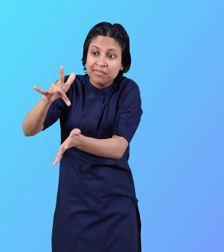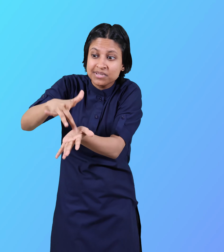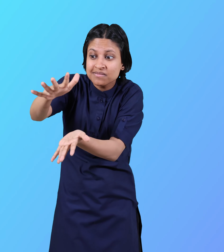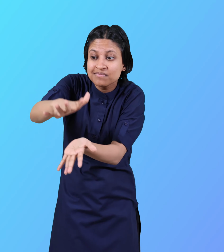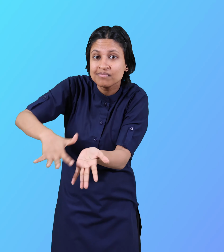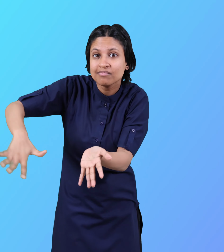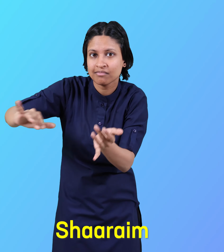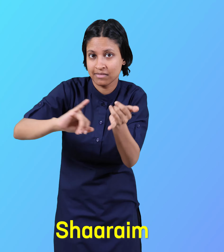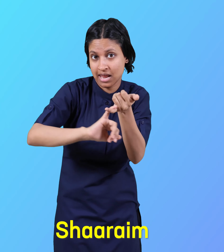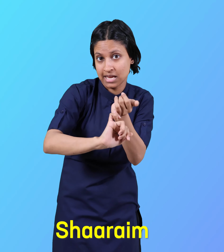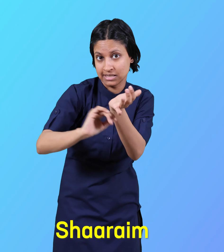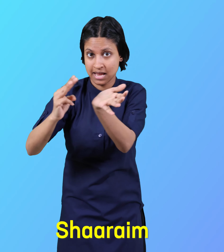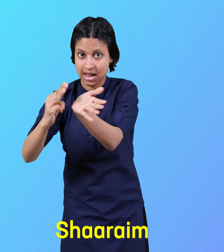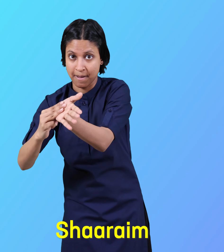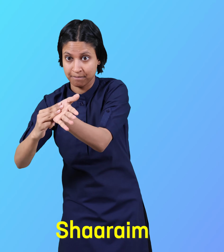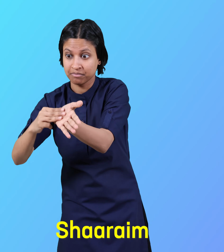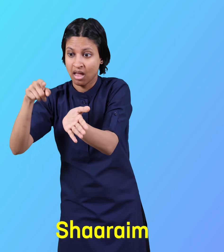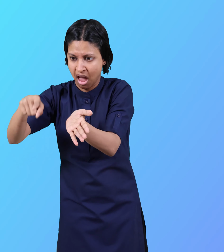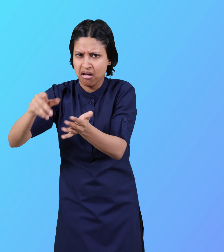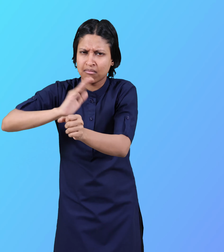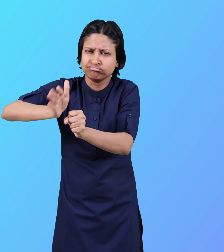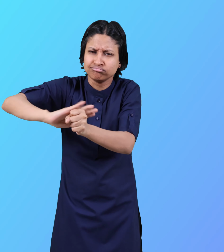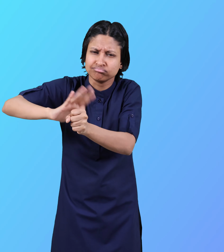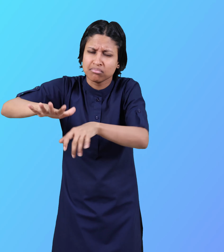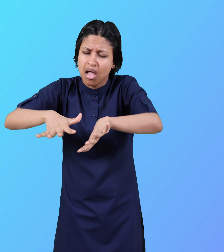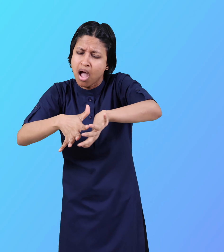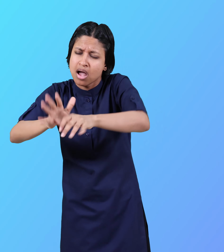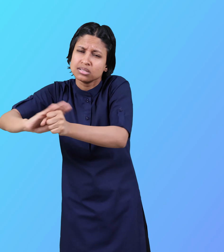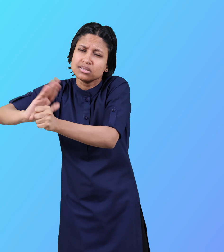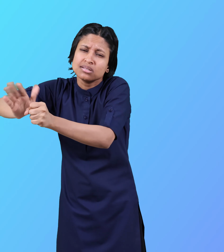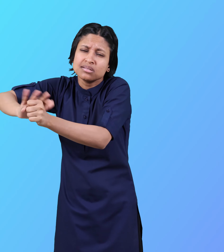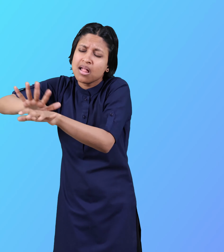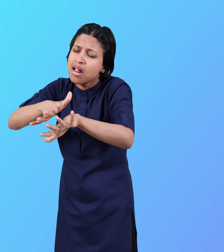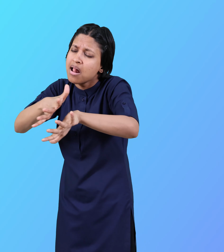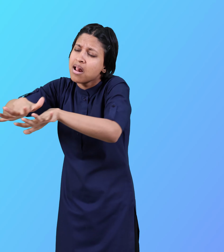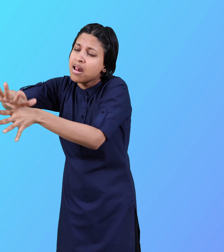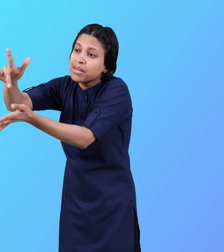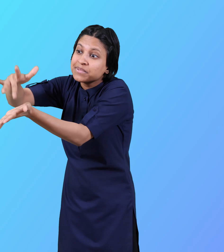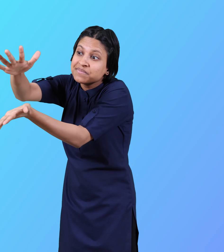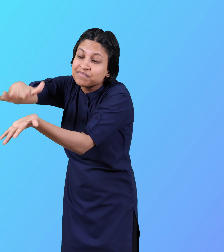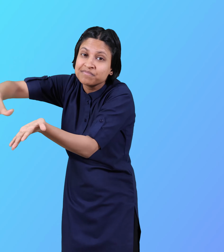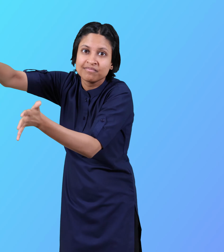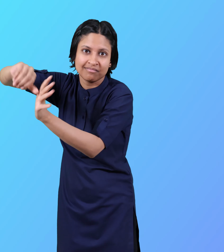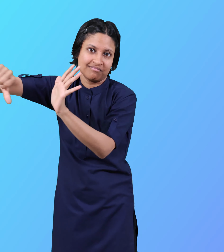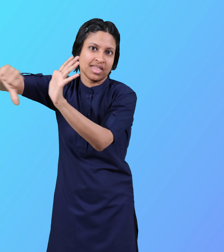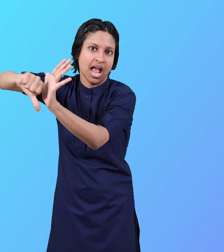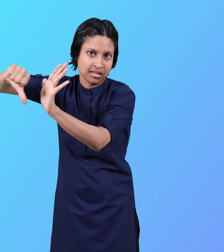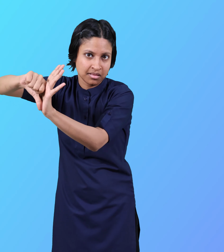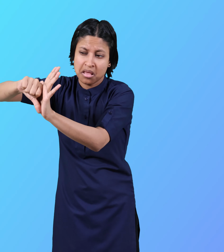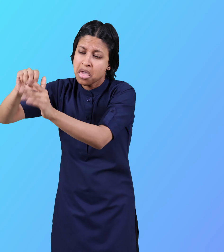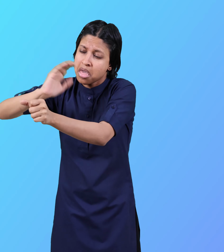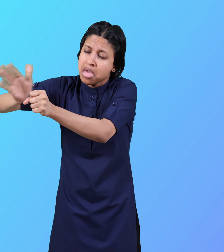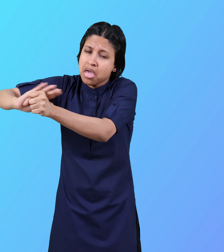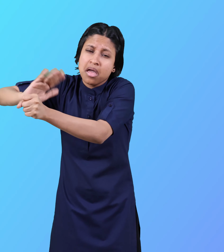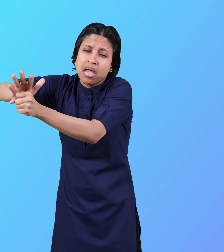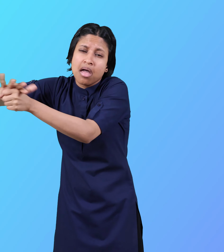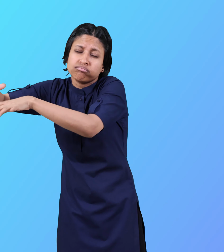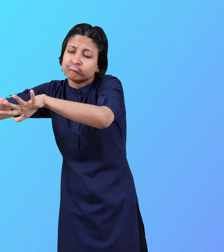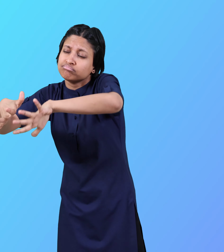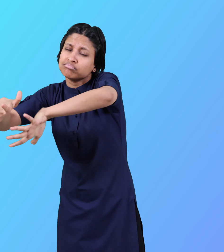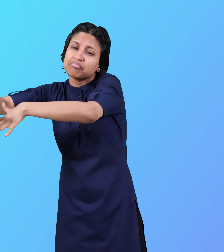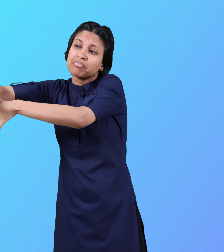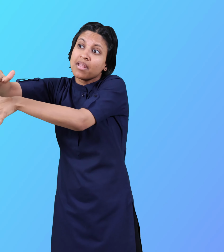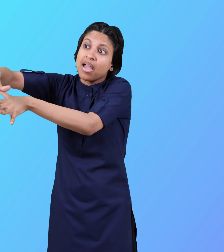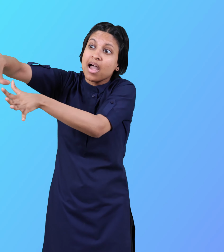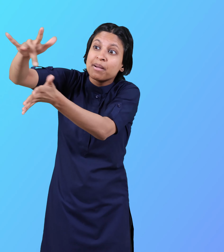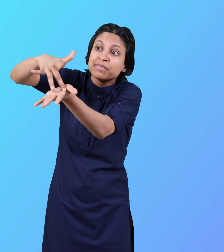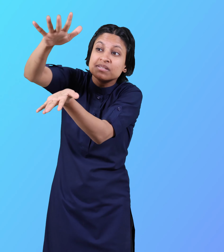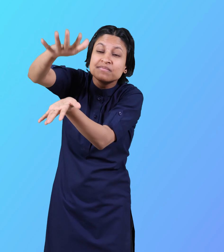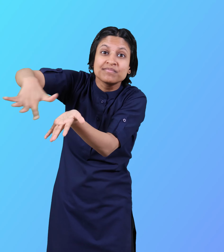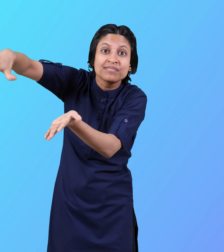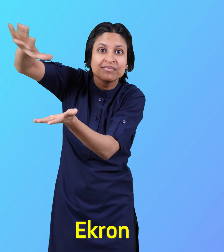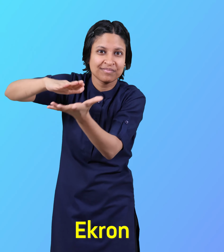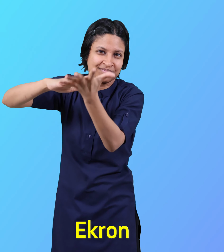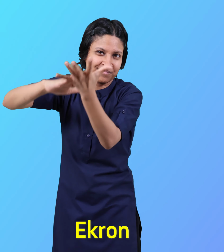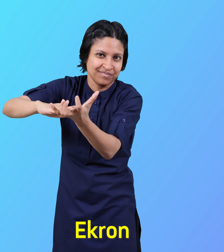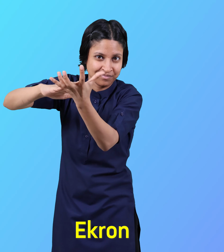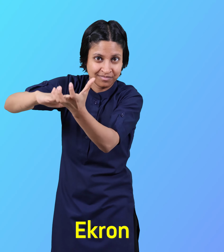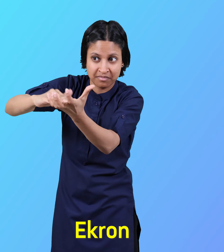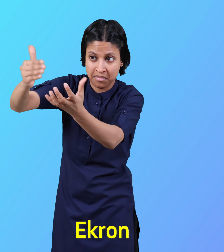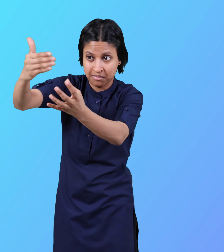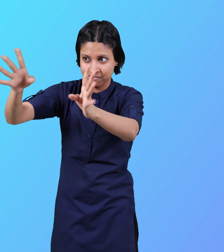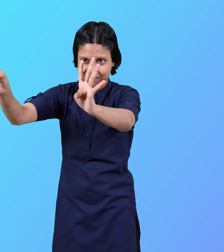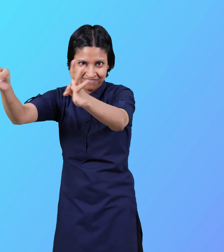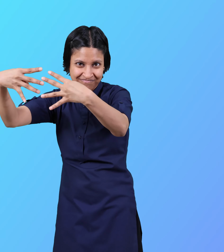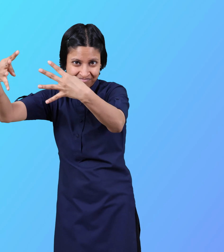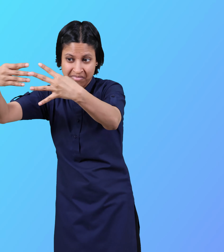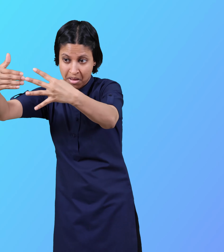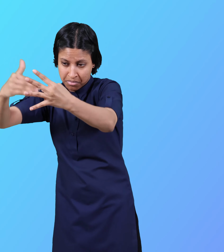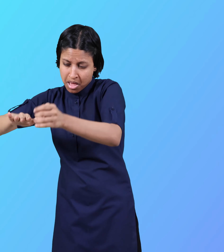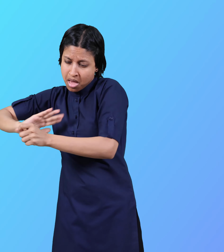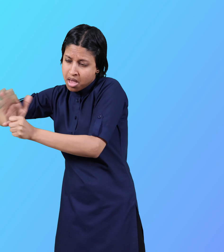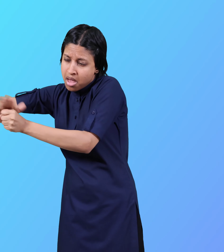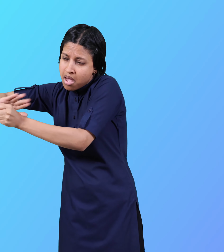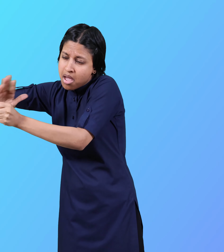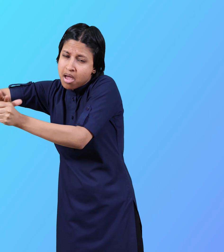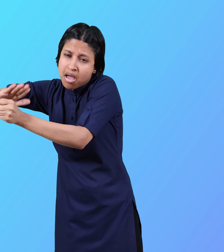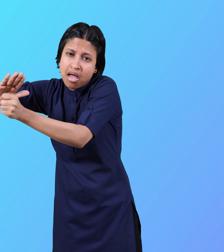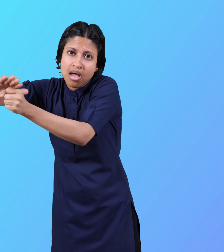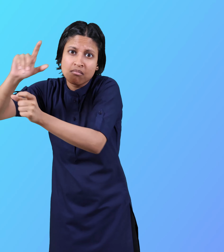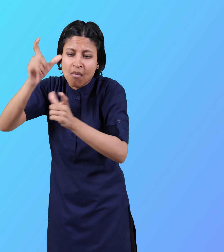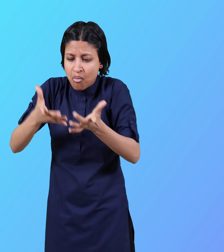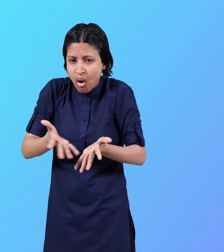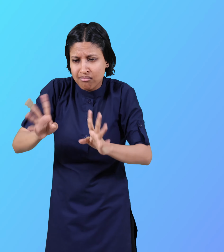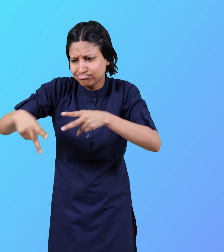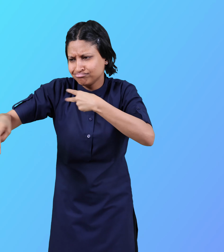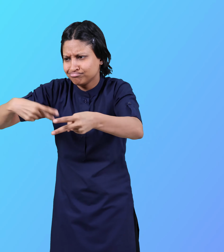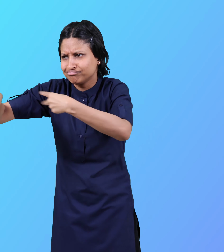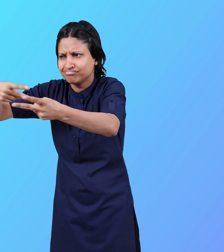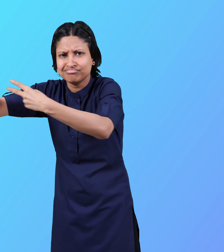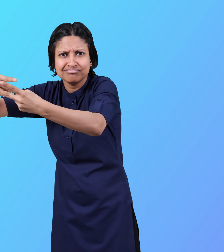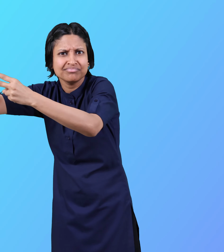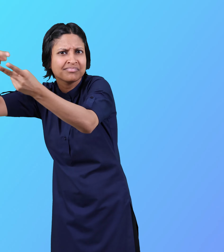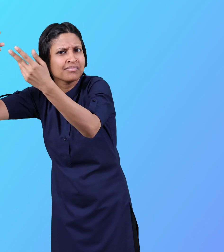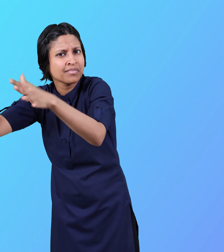The Israelites chased them all the way to the city limits of Gath and to the gates of Ekron. They killed many of the Philistines. Their bodies were scattered along the Shaaraim road all the way to Gath and Ekron.